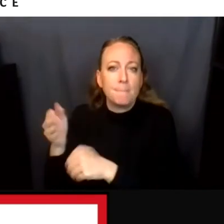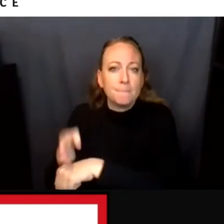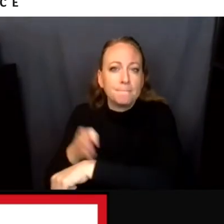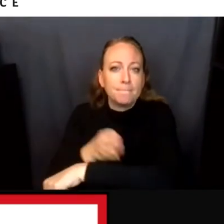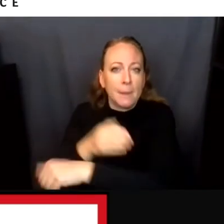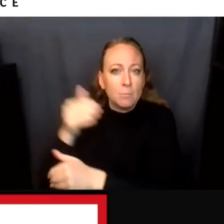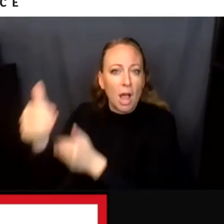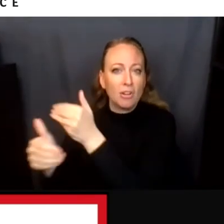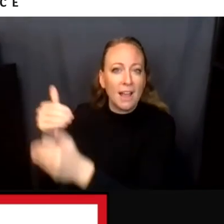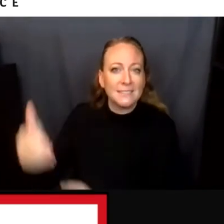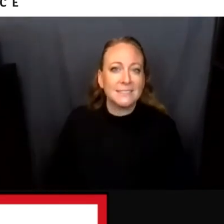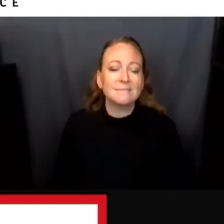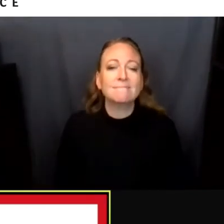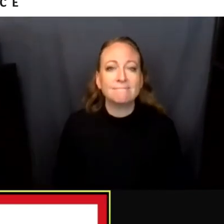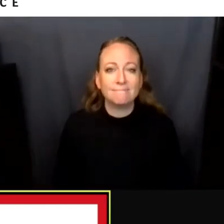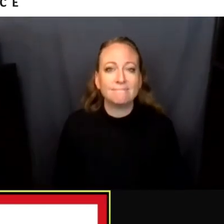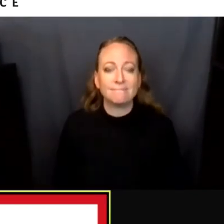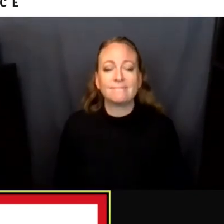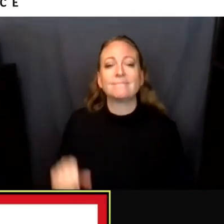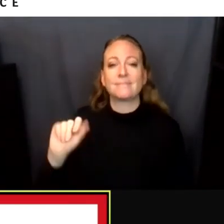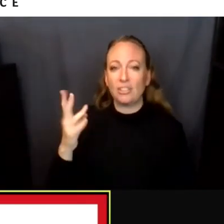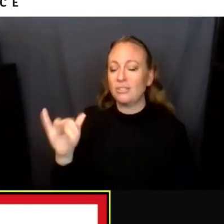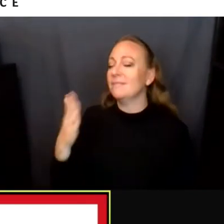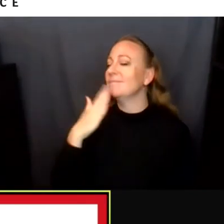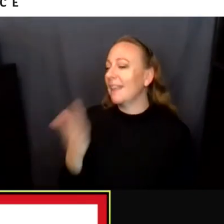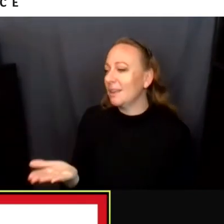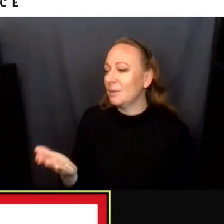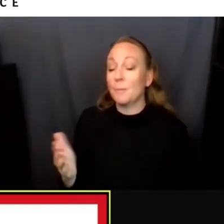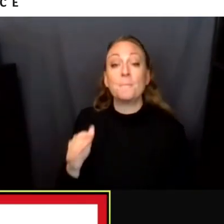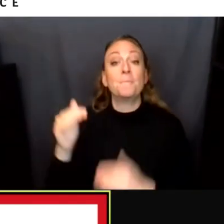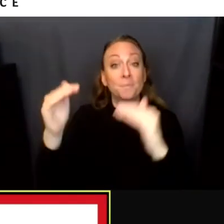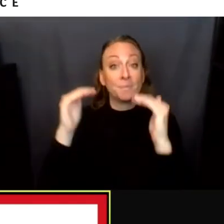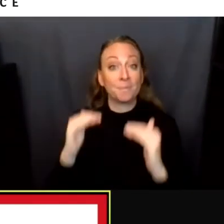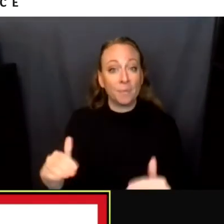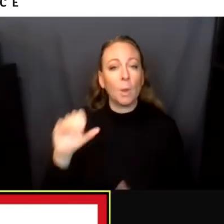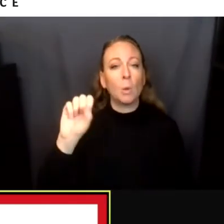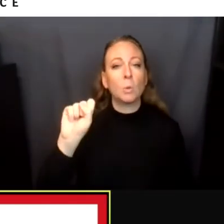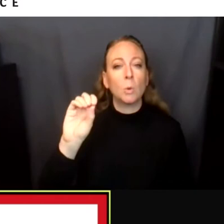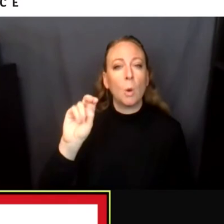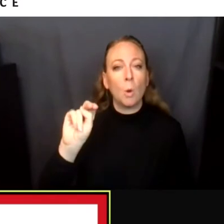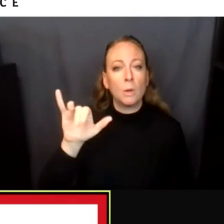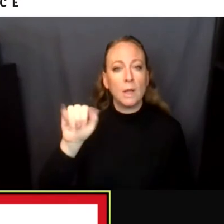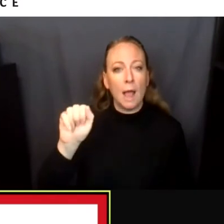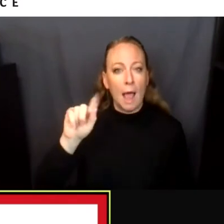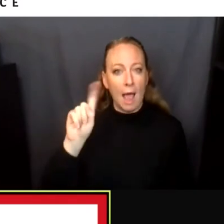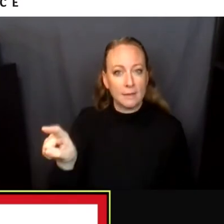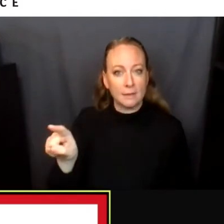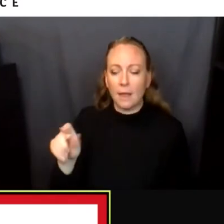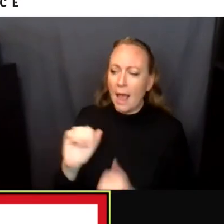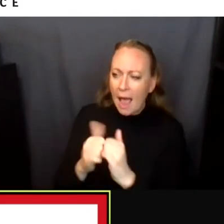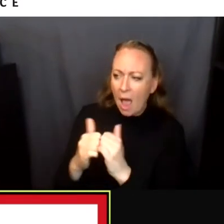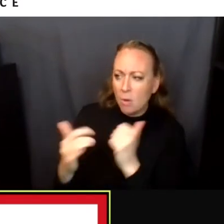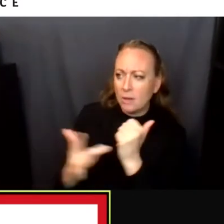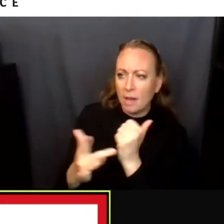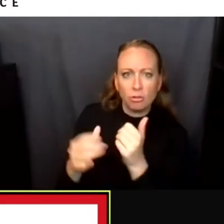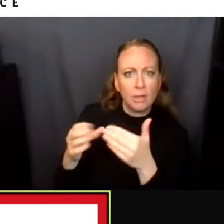Thank you. Sonia has asked, how could technology leaders make a difference to make technology more inclusive